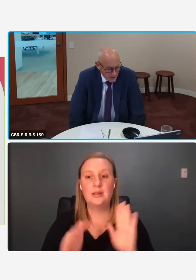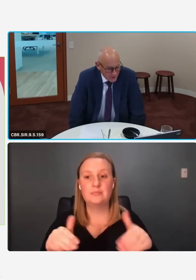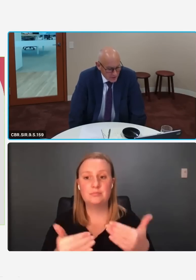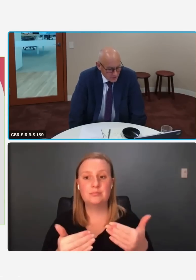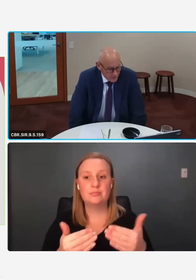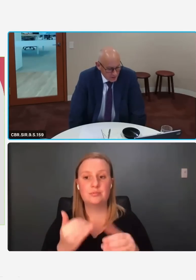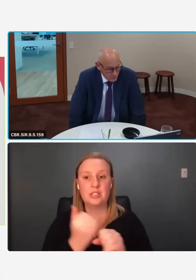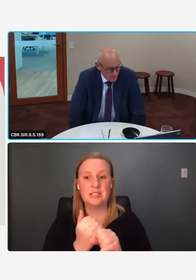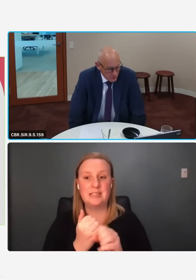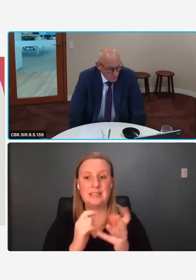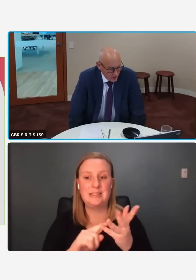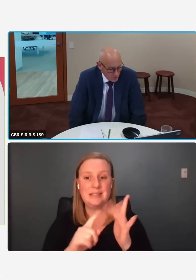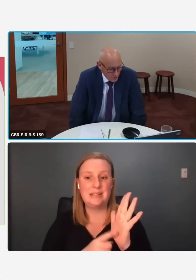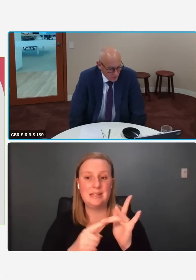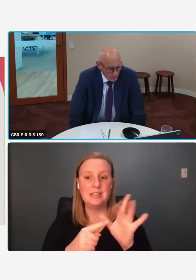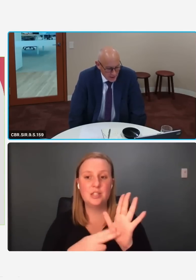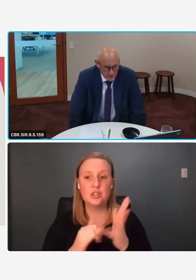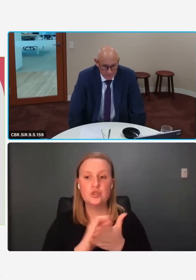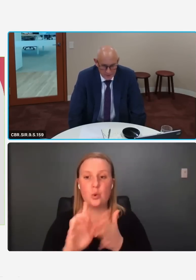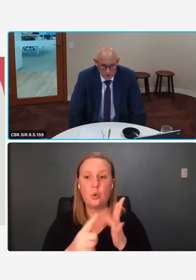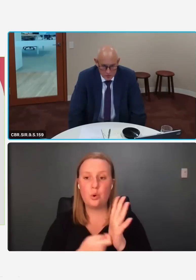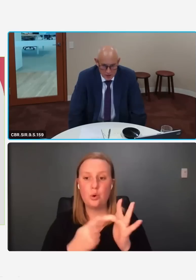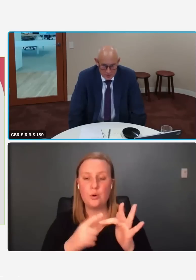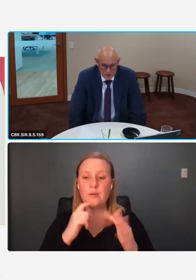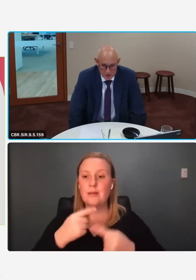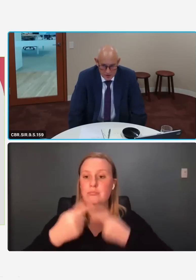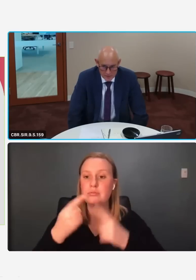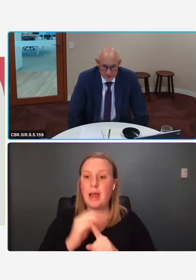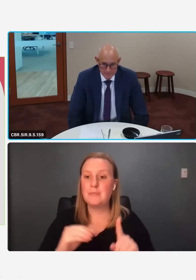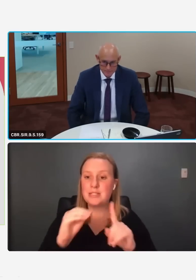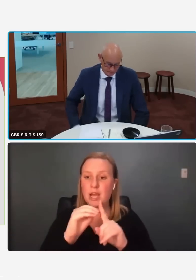an update on the development of the new regulatory model and the consultations associated with that.